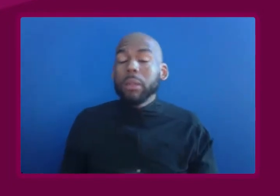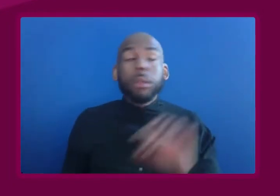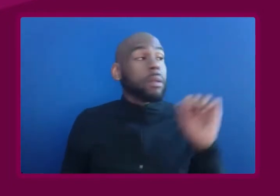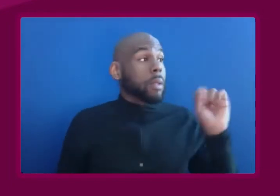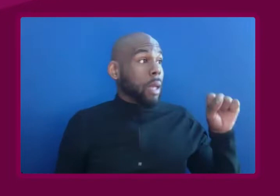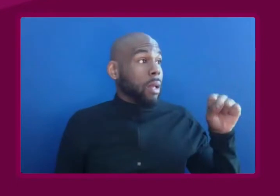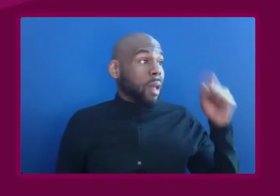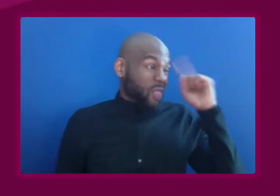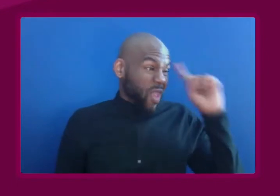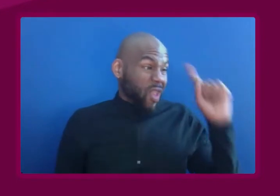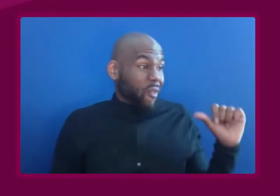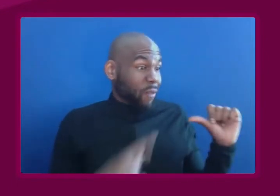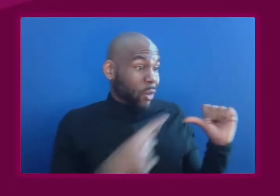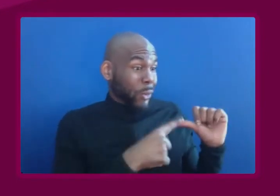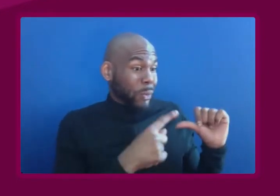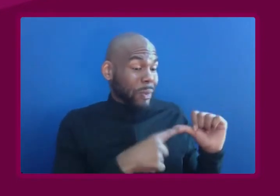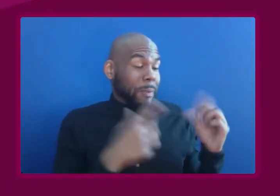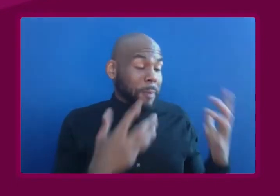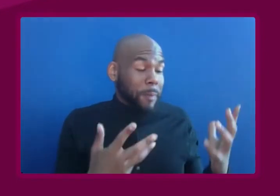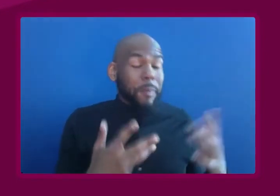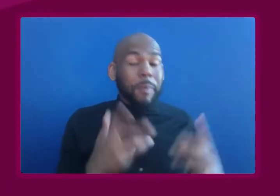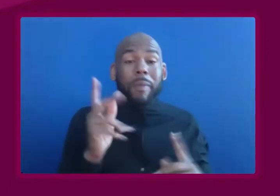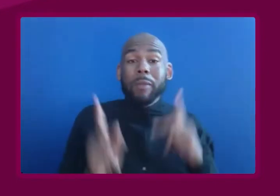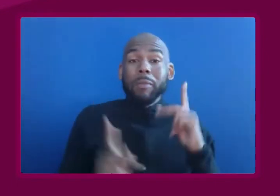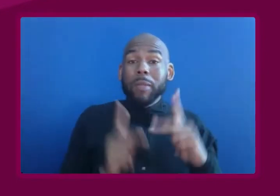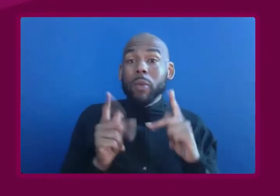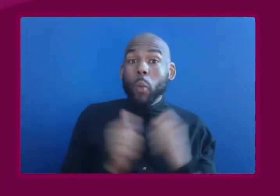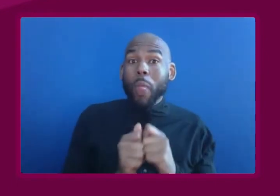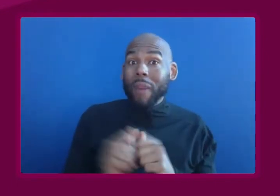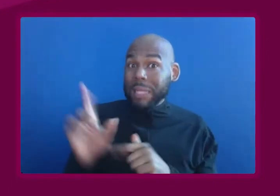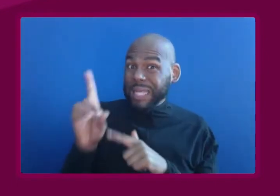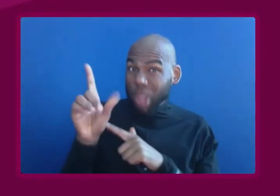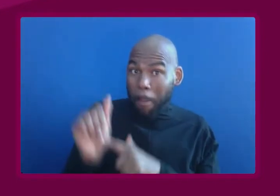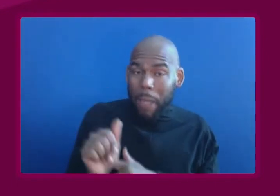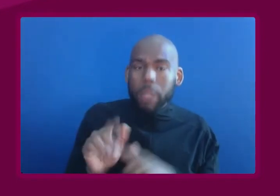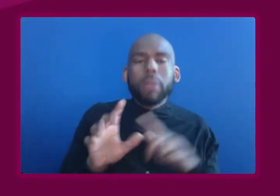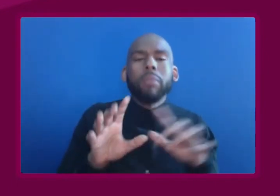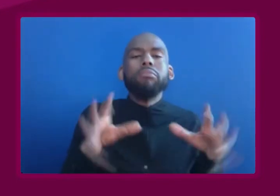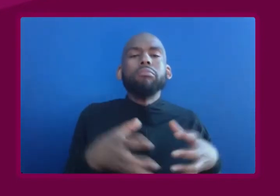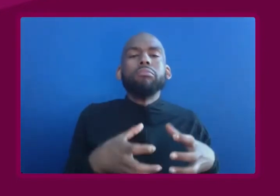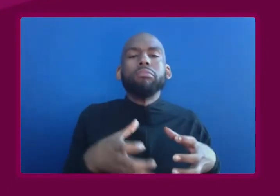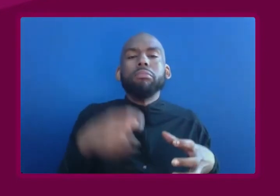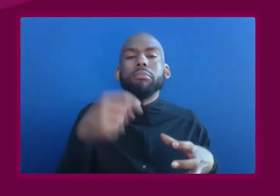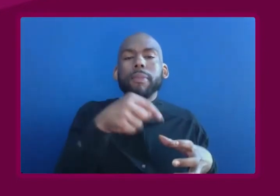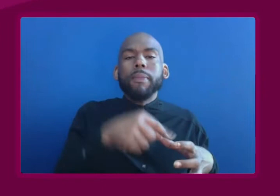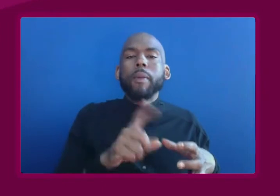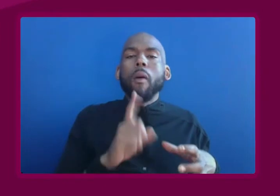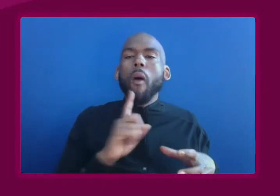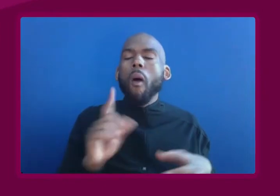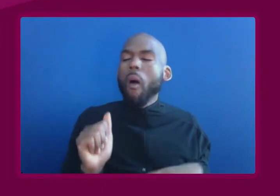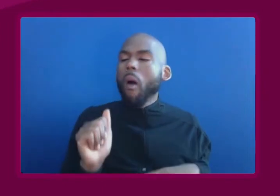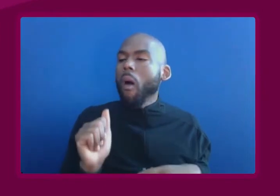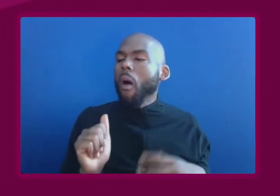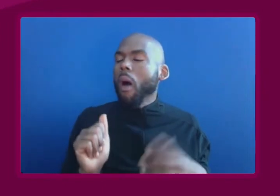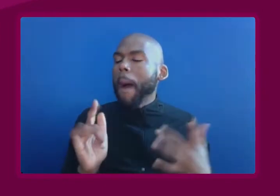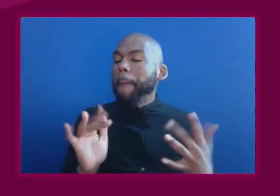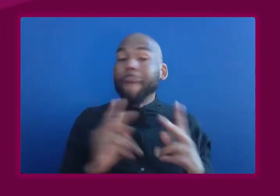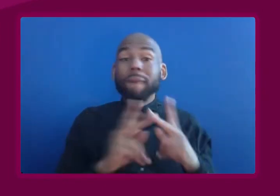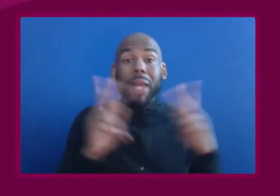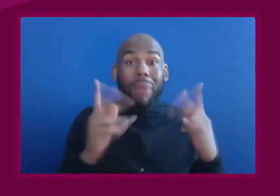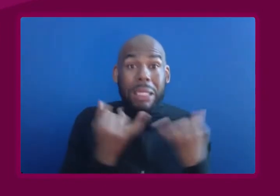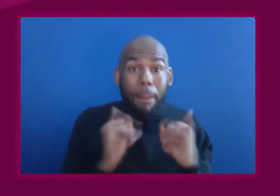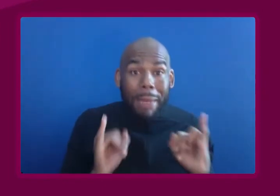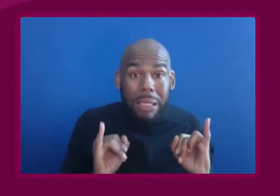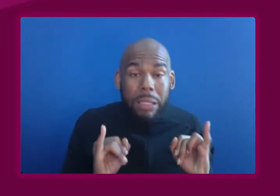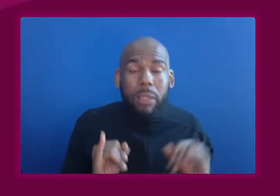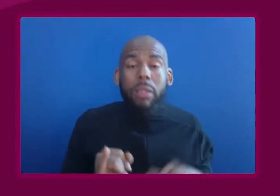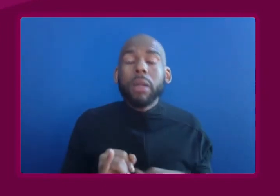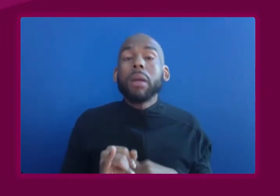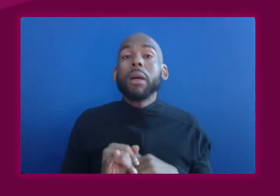I think the first is that people with disabilities are very independent.